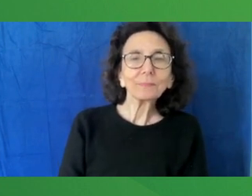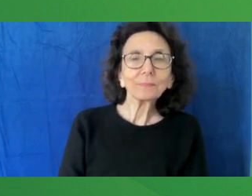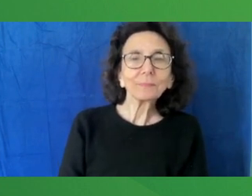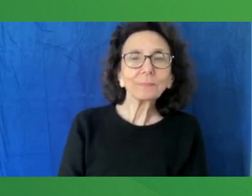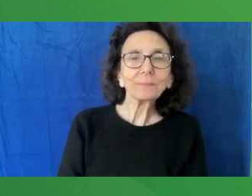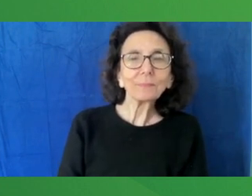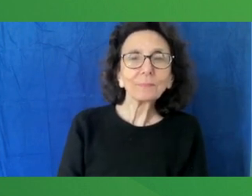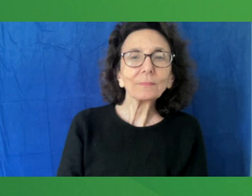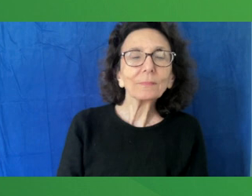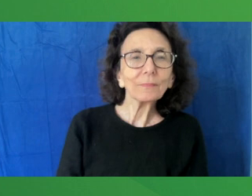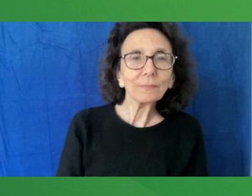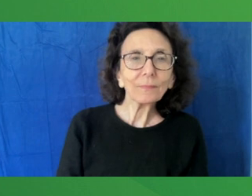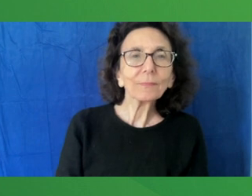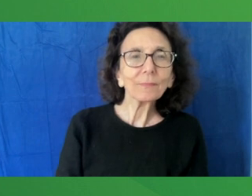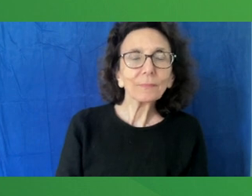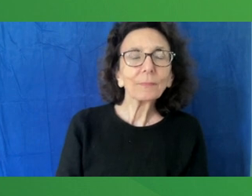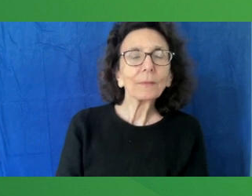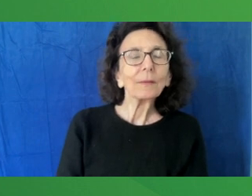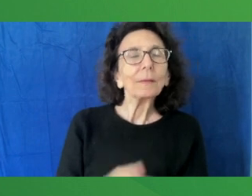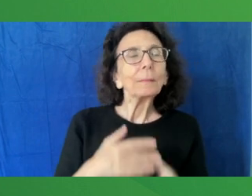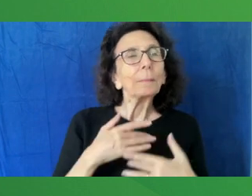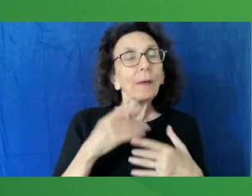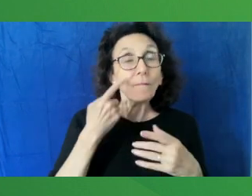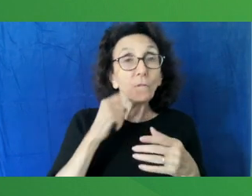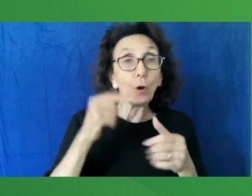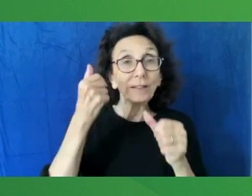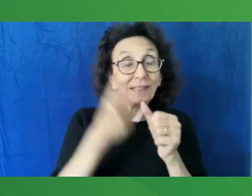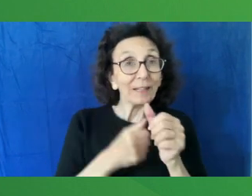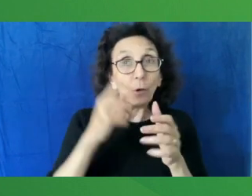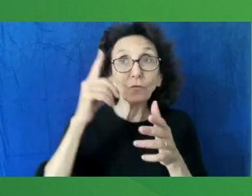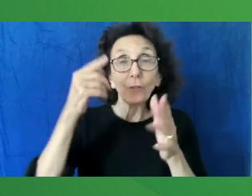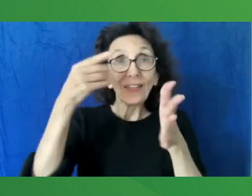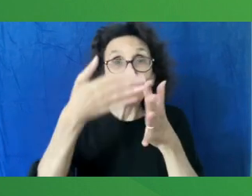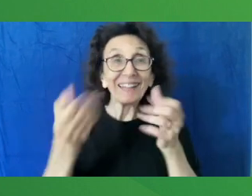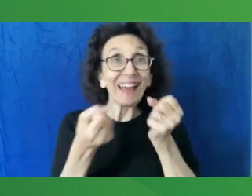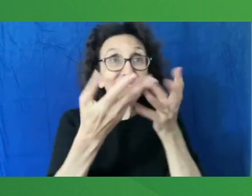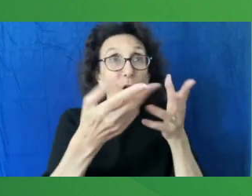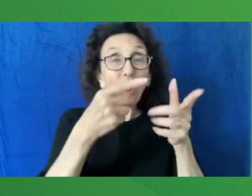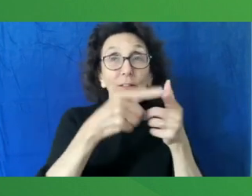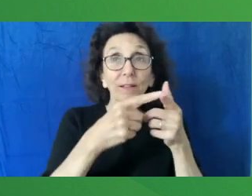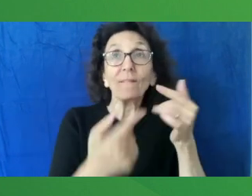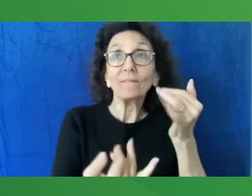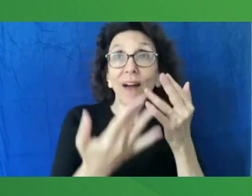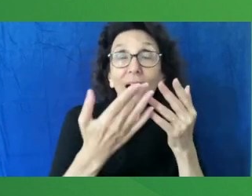And yeah, in general for each of these causes, how could we prevent them?